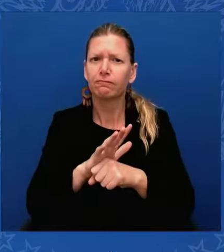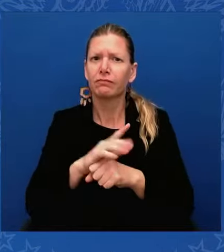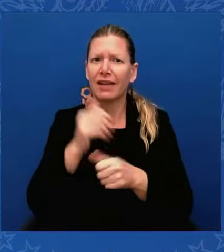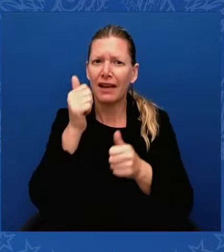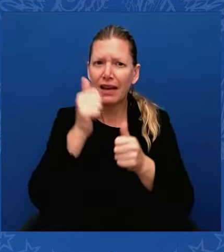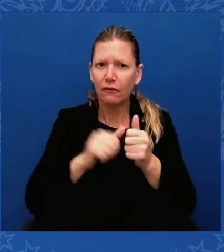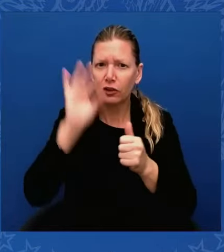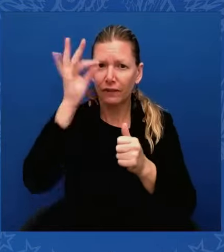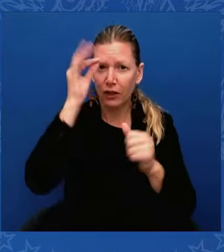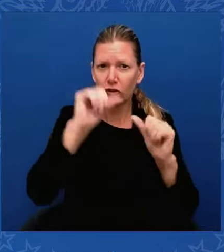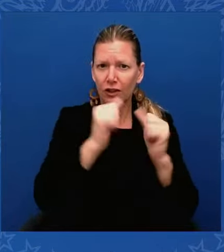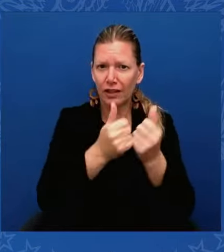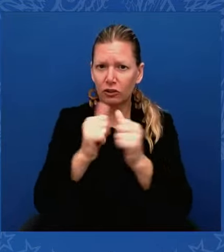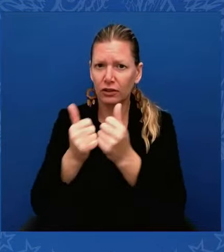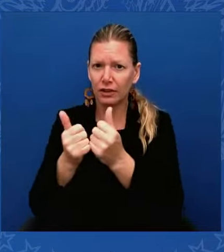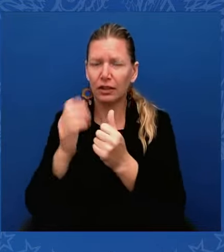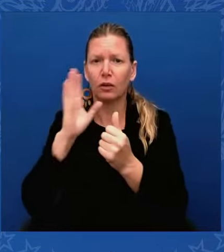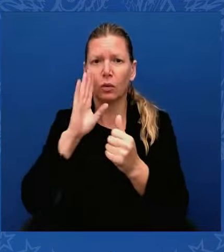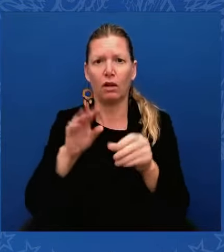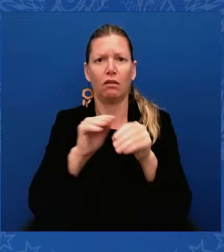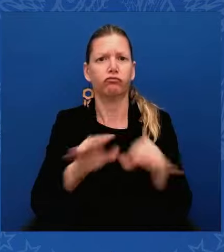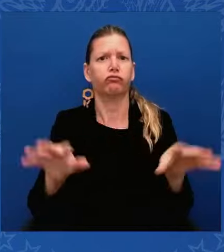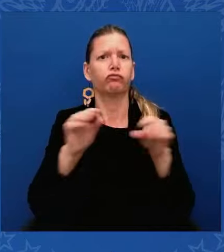In their collection and reporting.